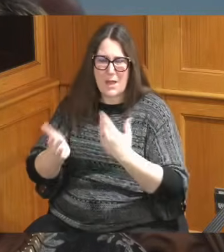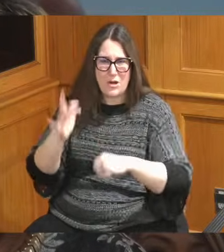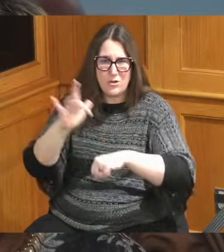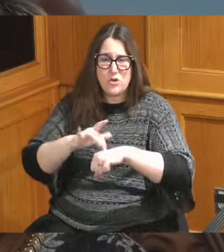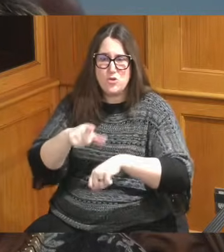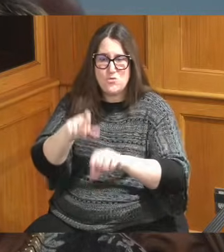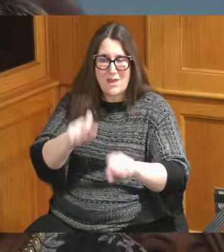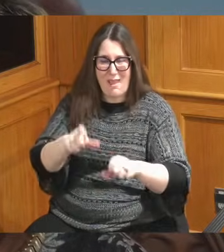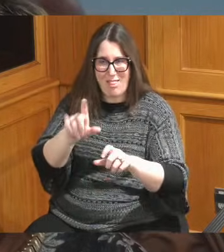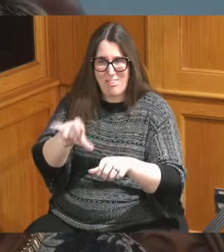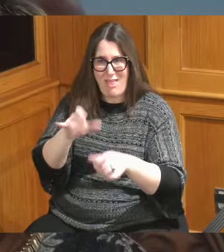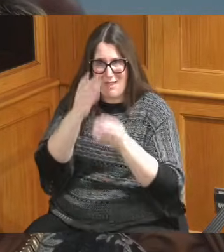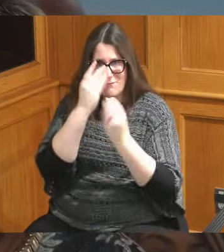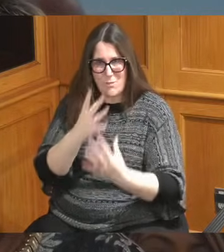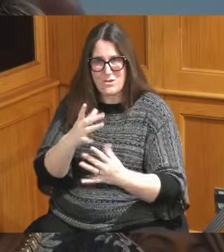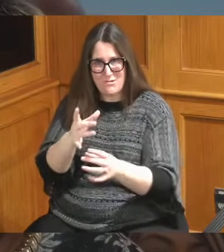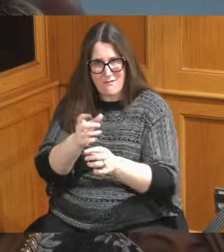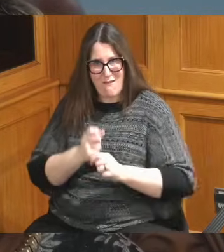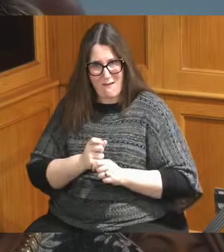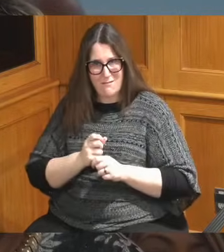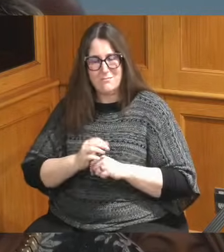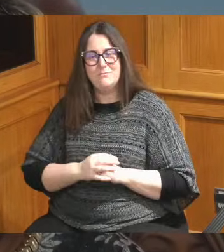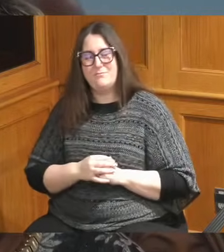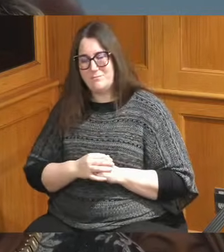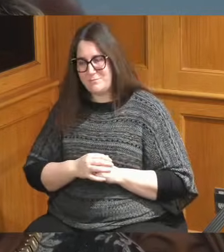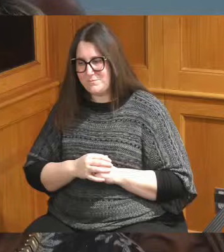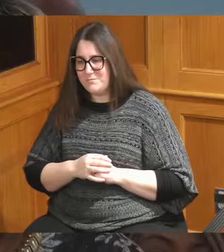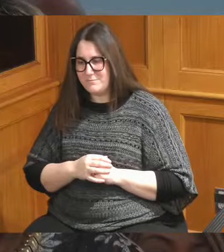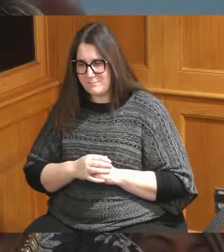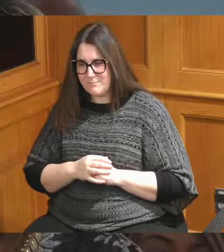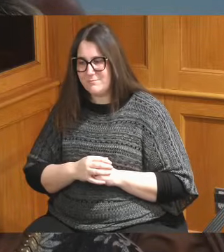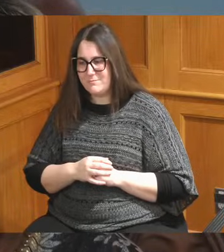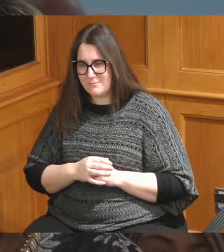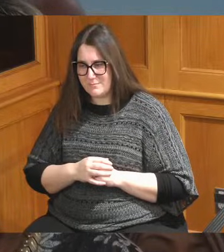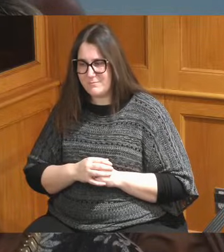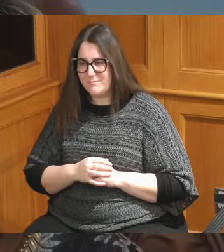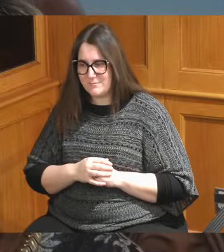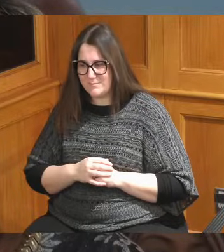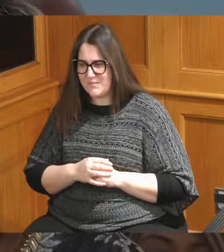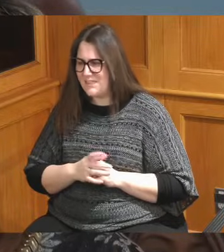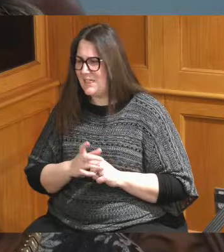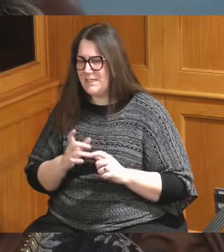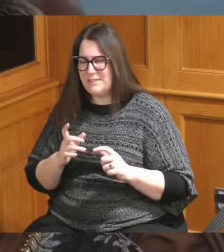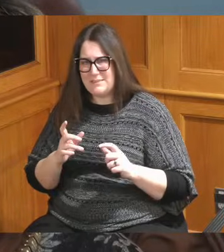of information. And it, like I said, it's grown to such an enormous amount. It started with 17